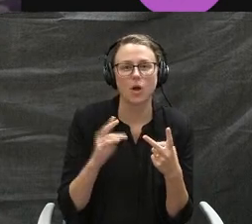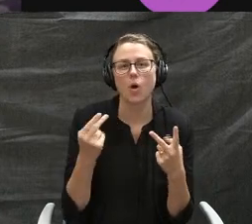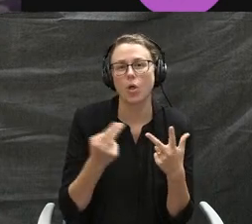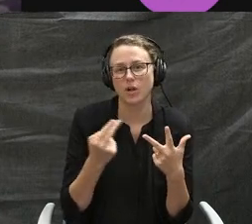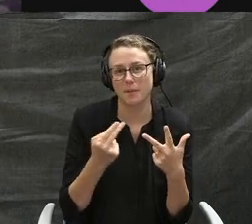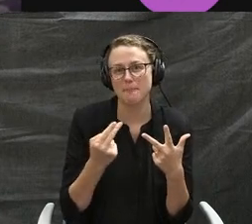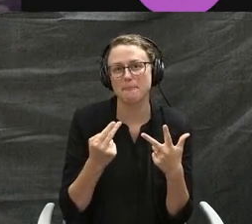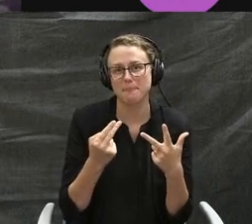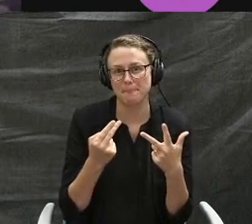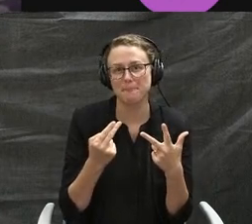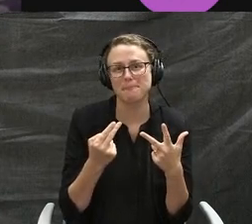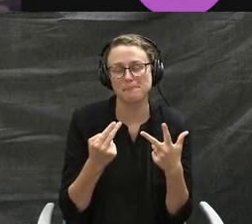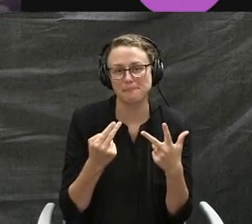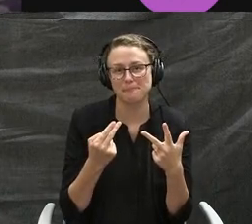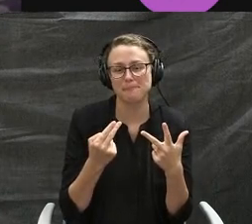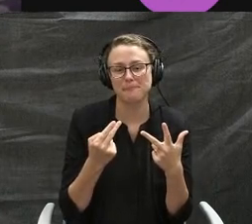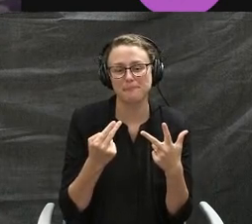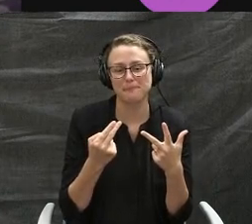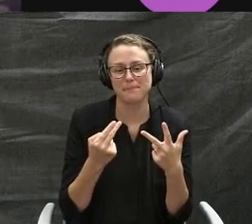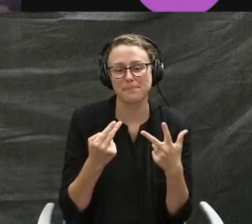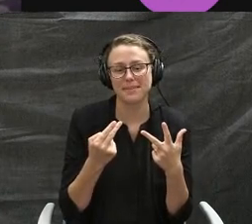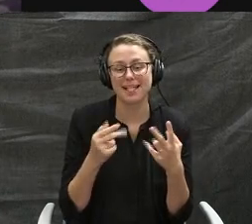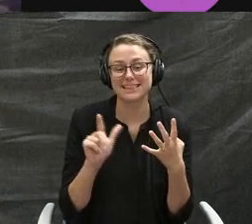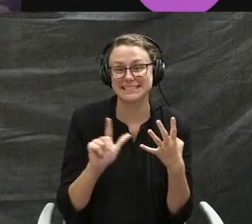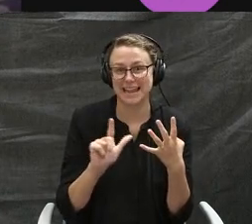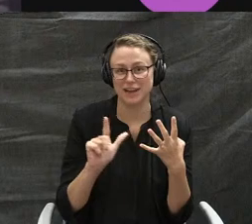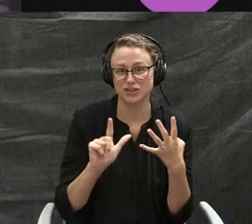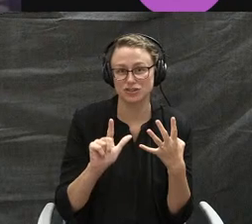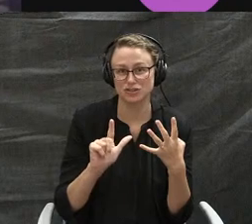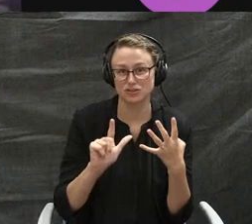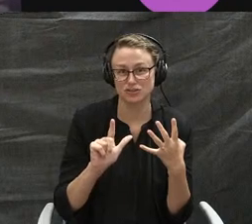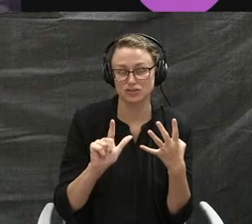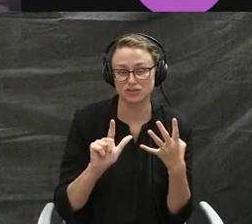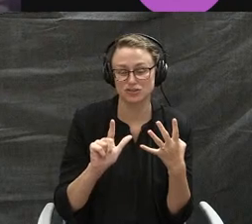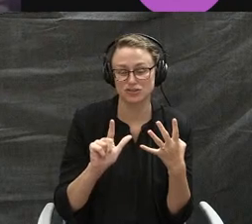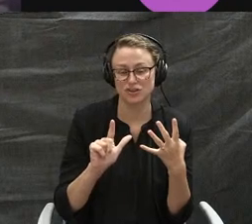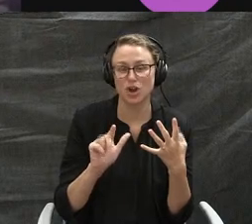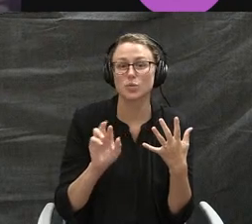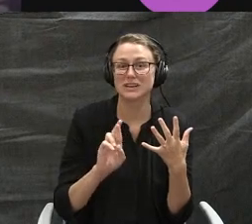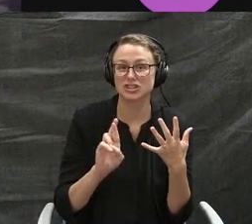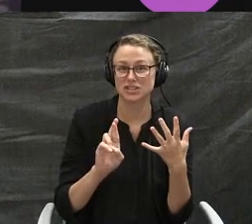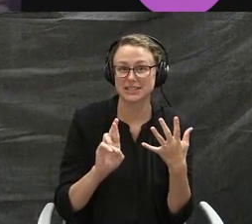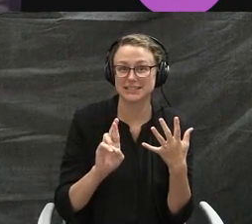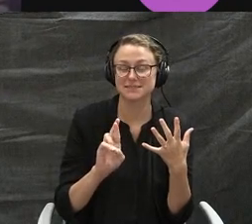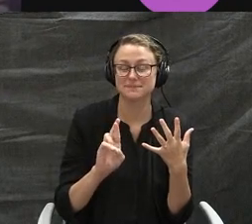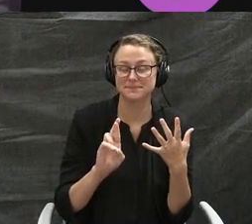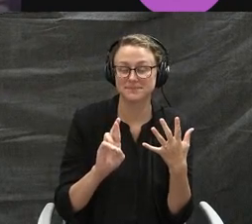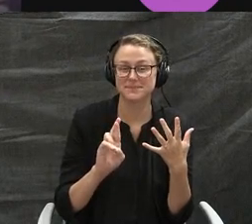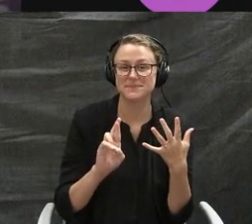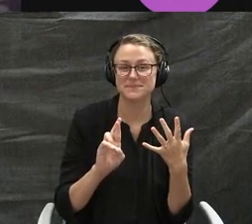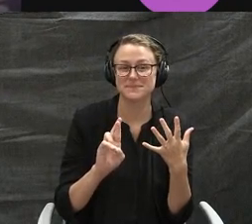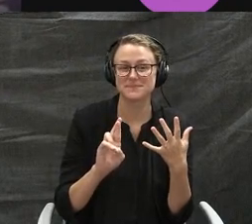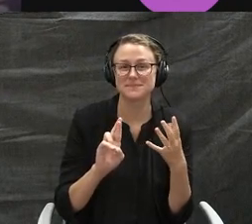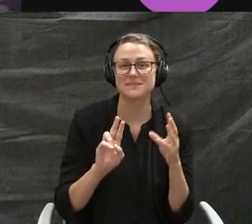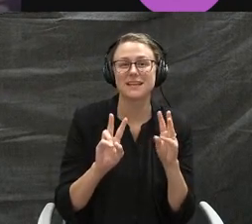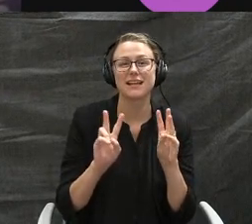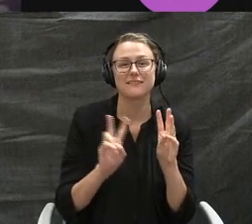Hi. I board member Richie. Hi board member